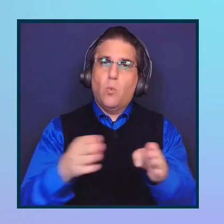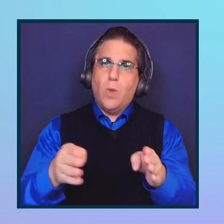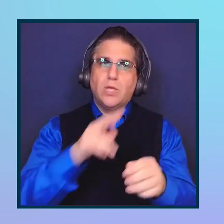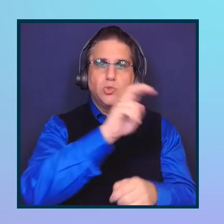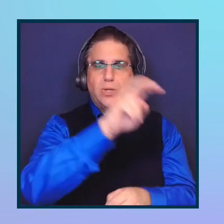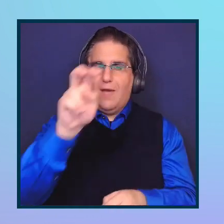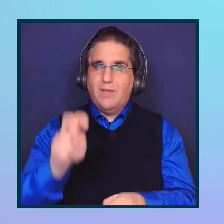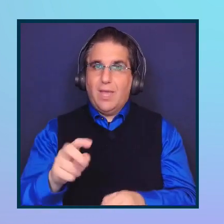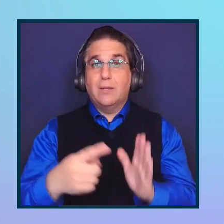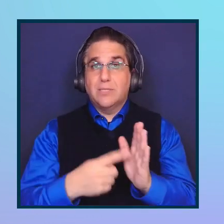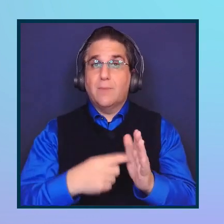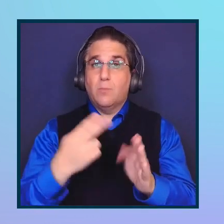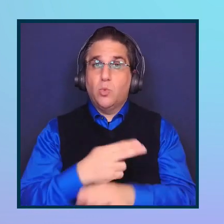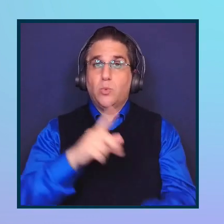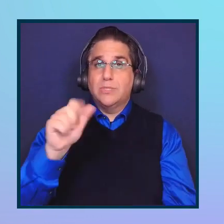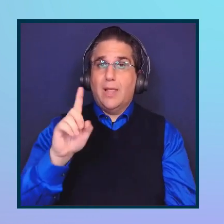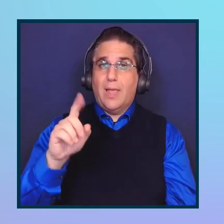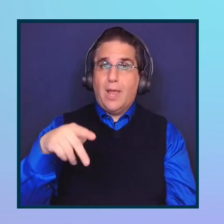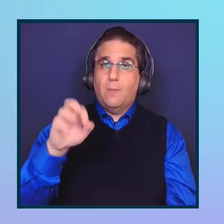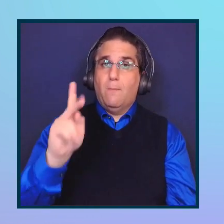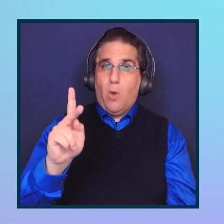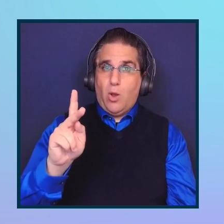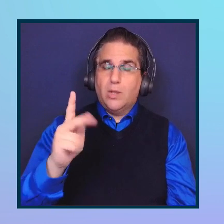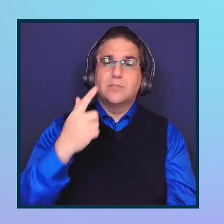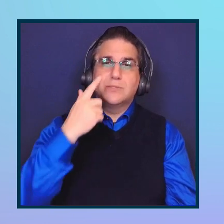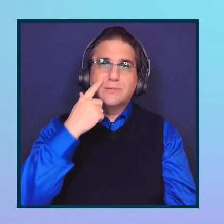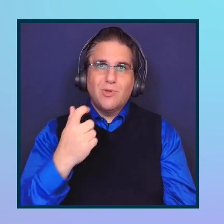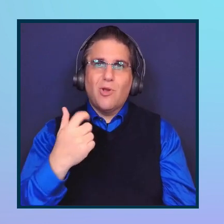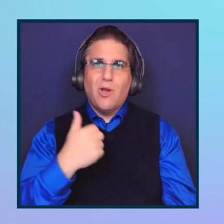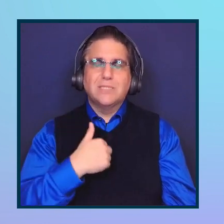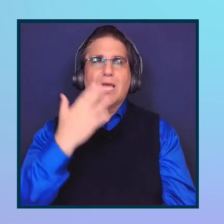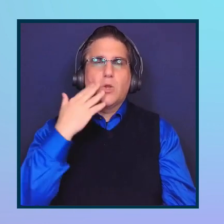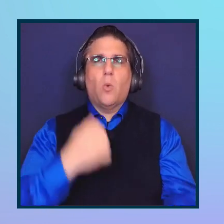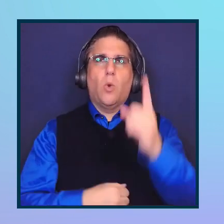they know how to navigate a website represented by like, go to the sidebar, go to the footer,